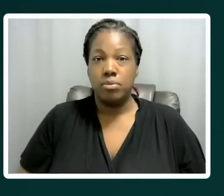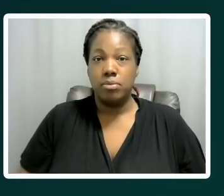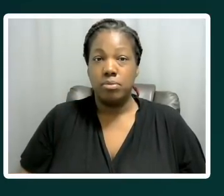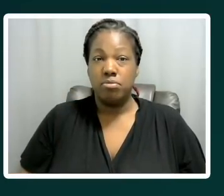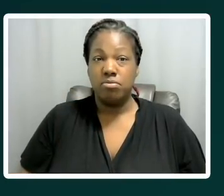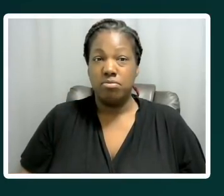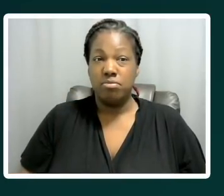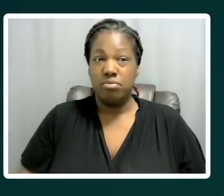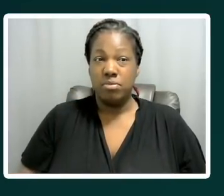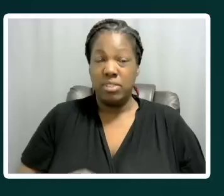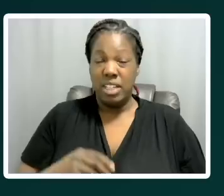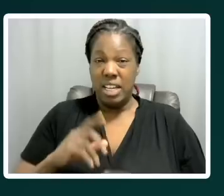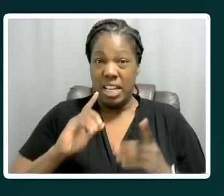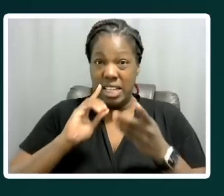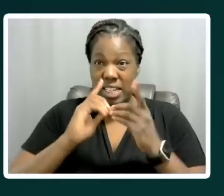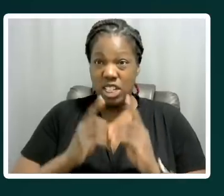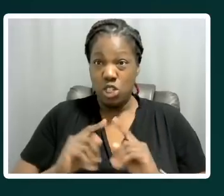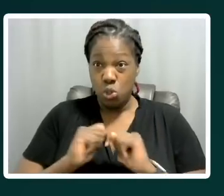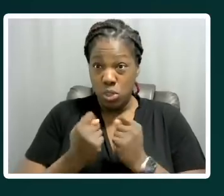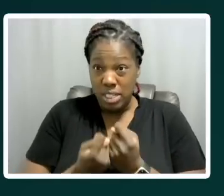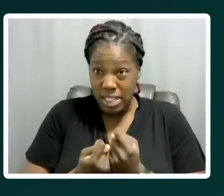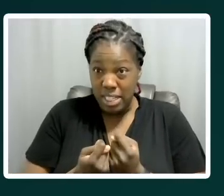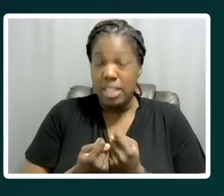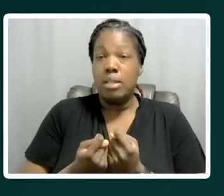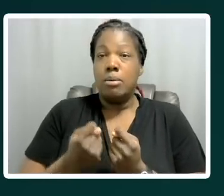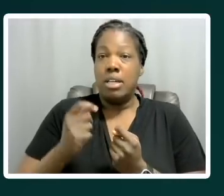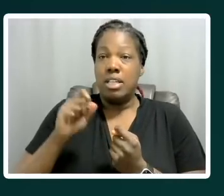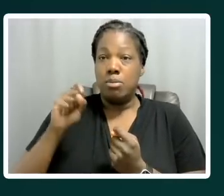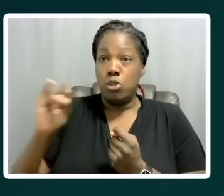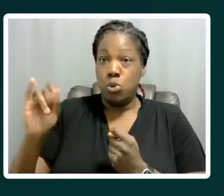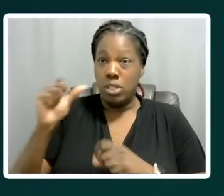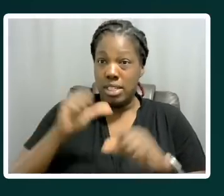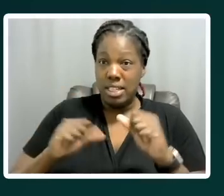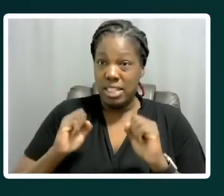team at the Smithsonian Science Education Center. And as we introduce ourselves today,